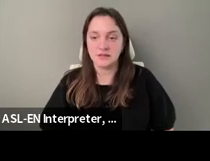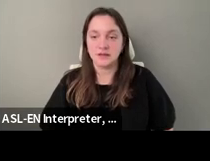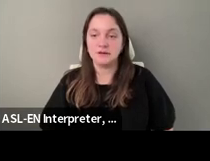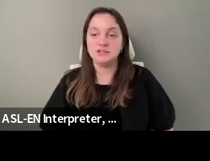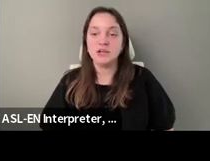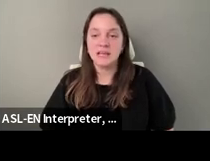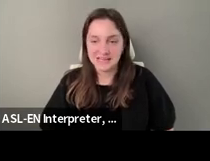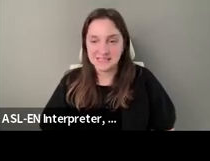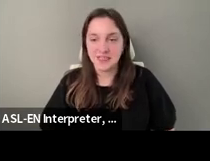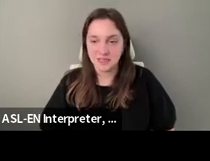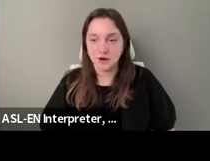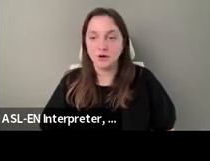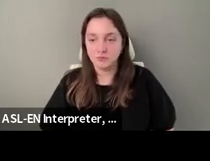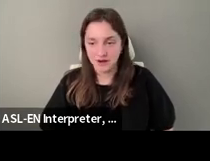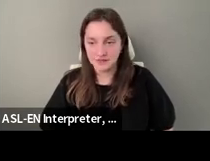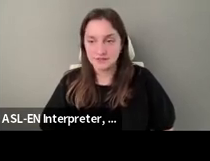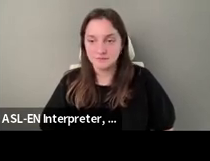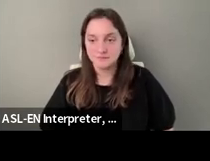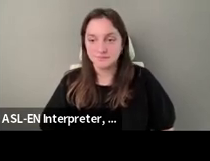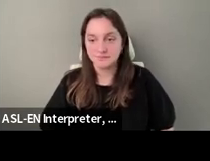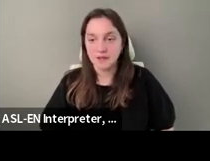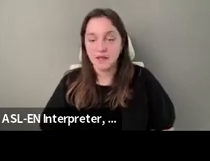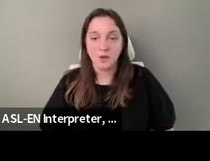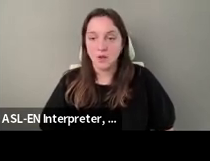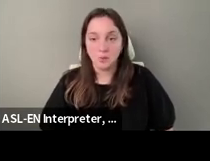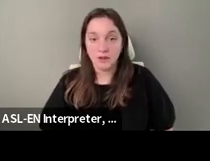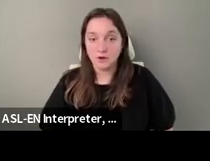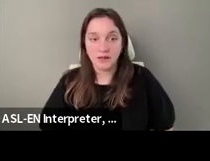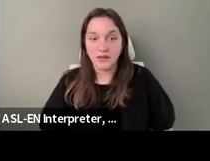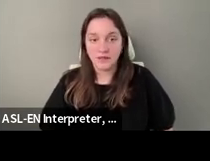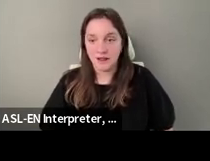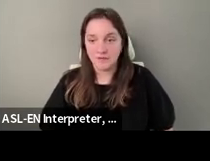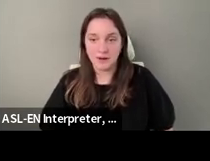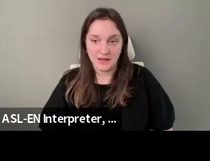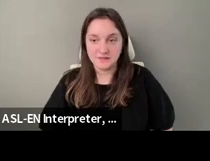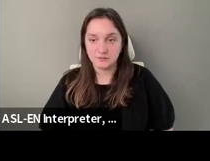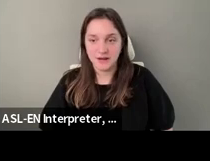their right. We agree that everyone has the right to be educated in their natural language, so for